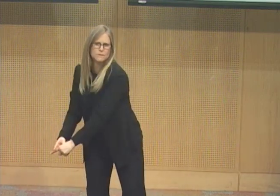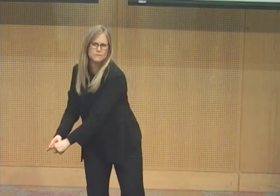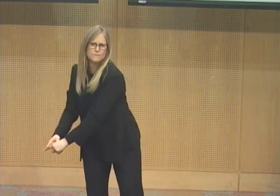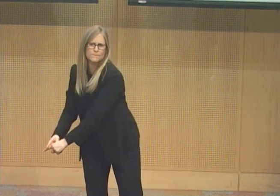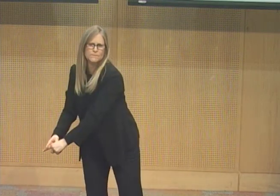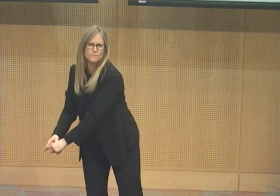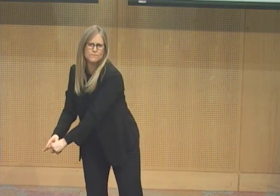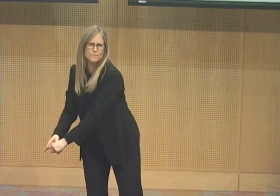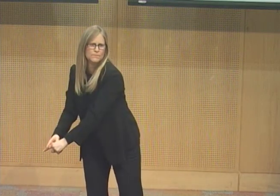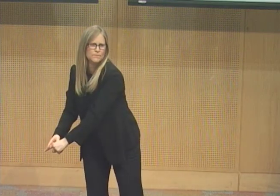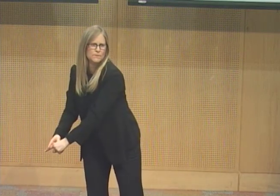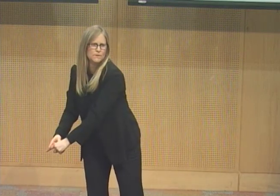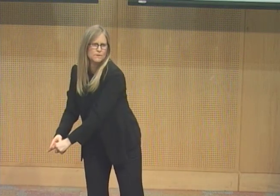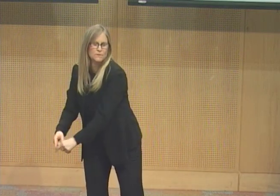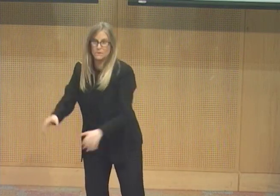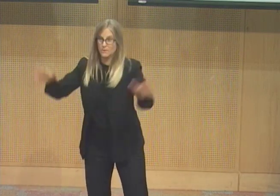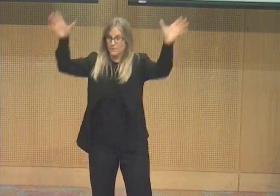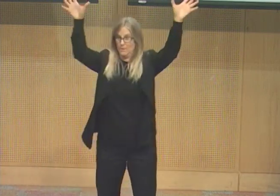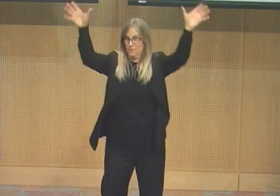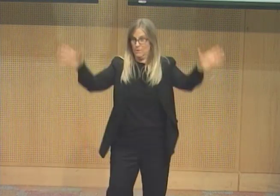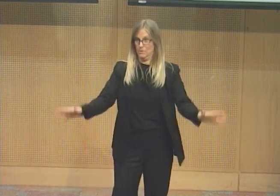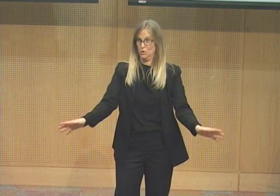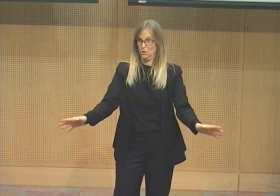with Deaf people, positive words abounded.